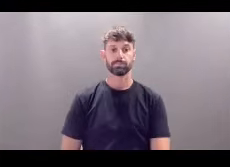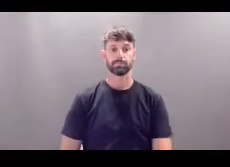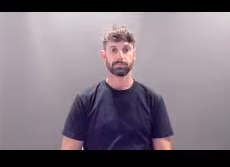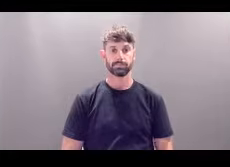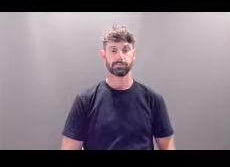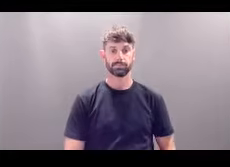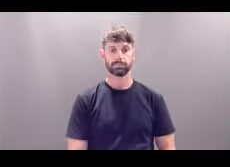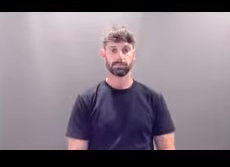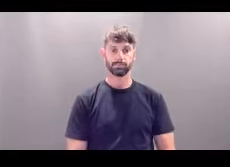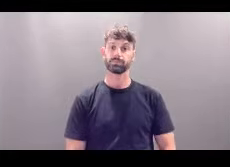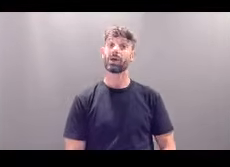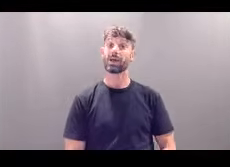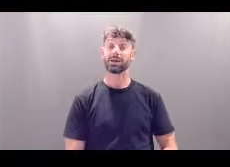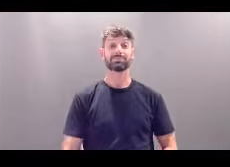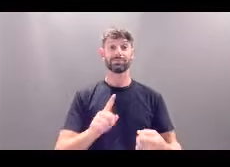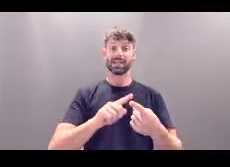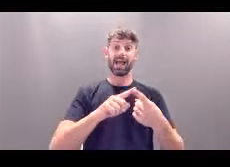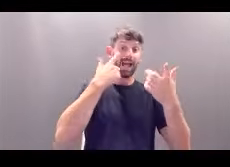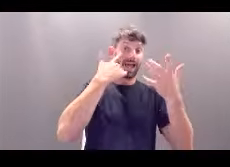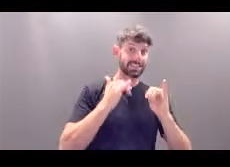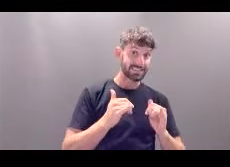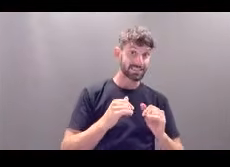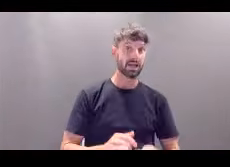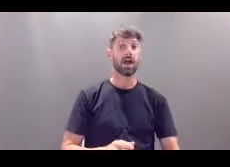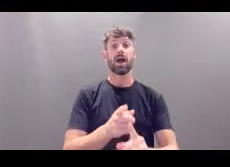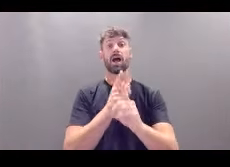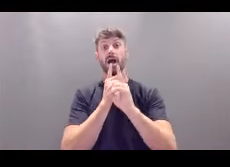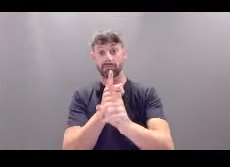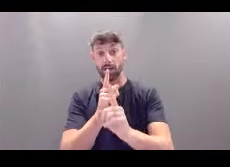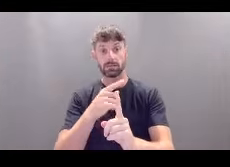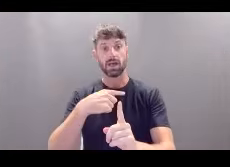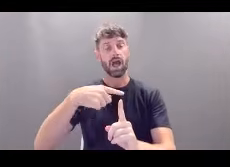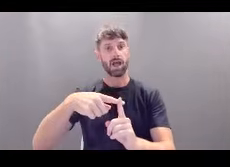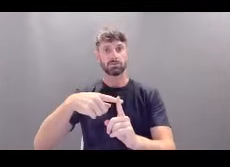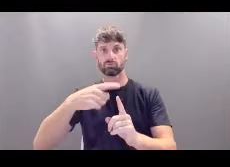Assessments, advice and trialling AT.